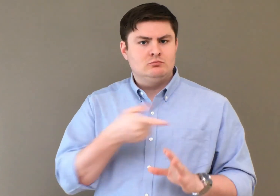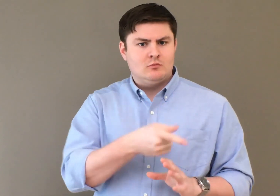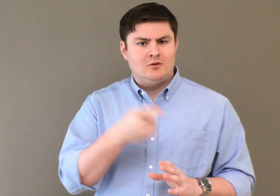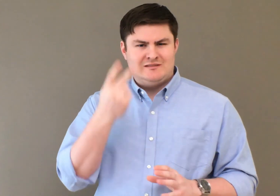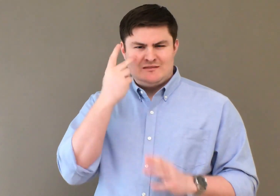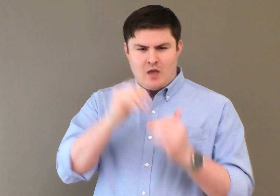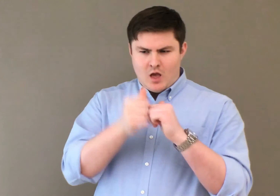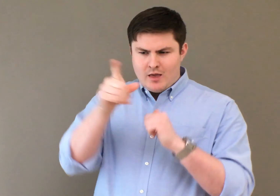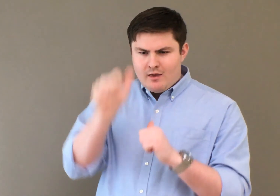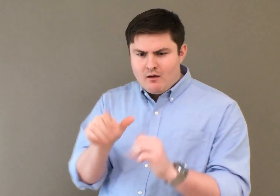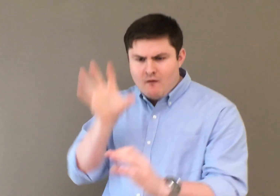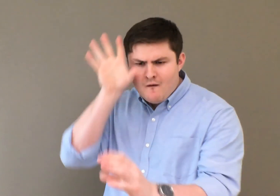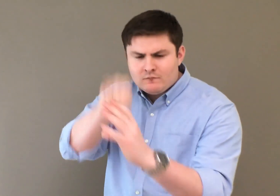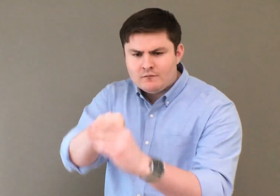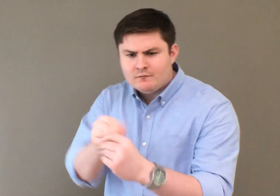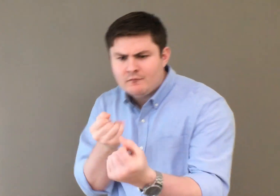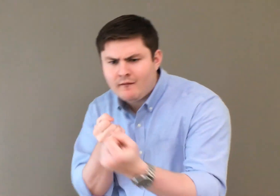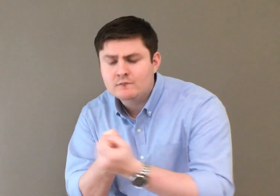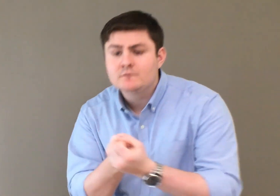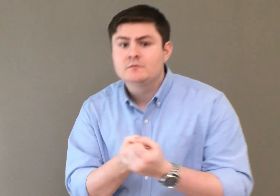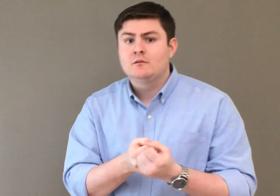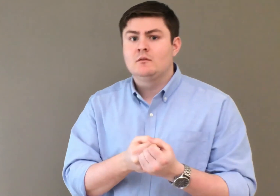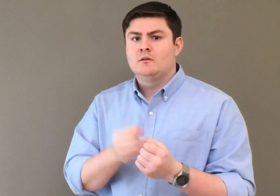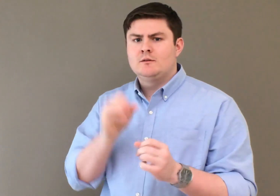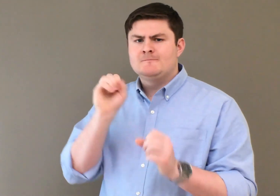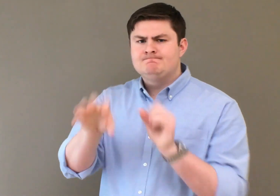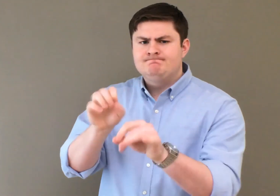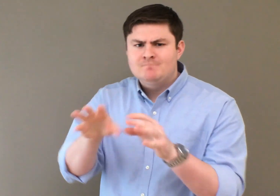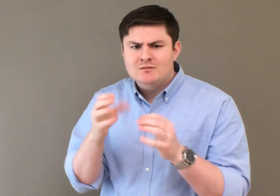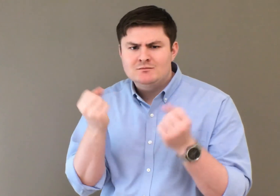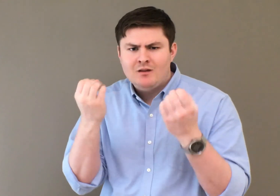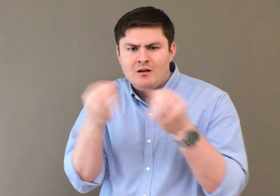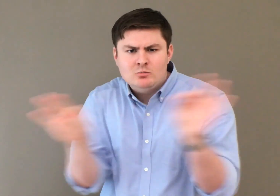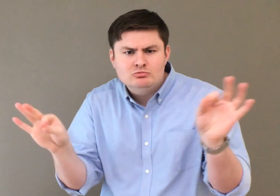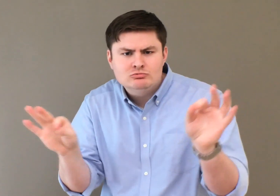to see how you can get involved in helping to advocate for and provide more information